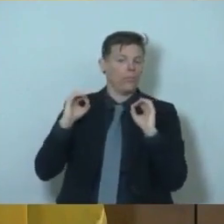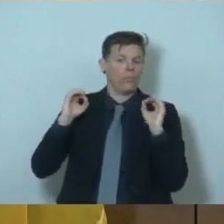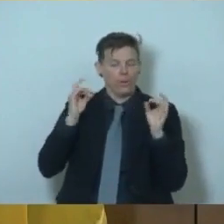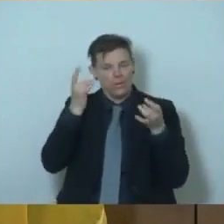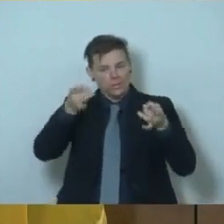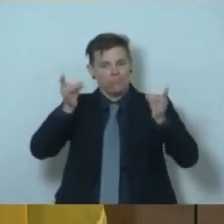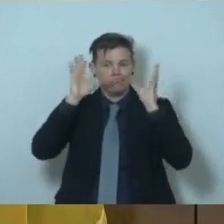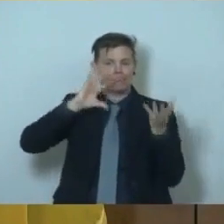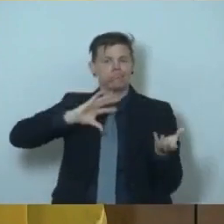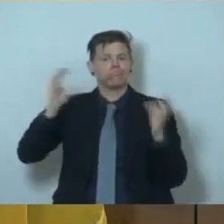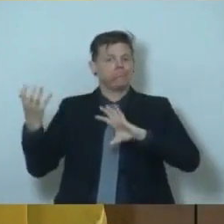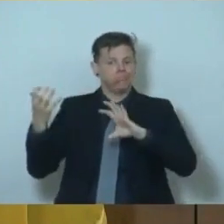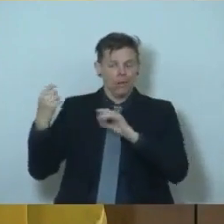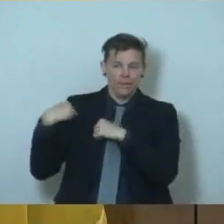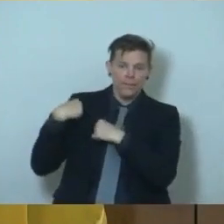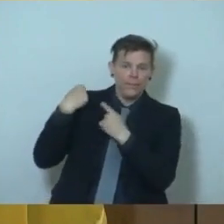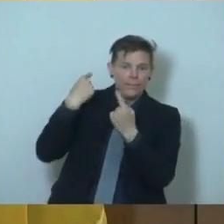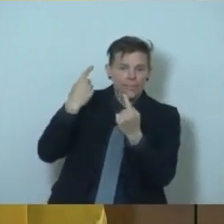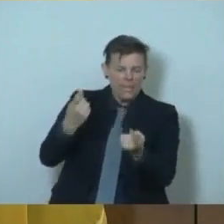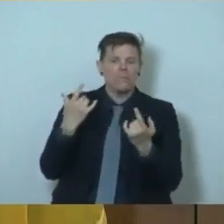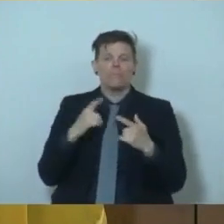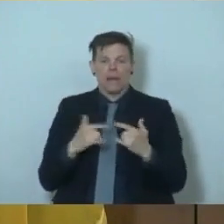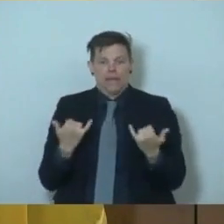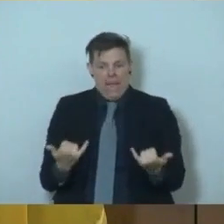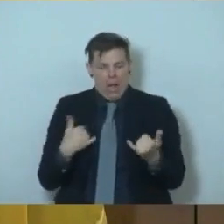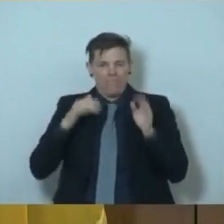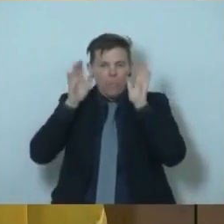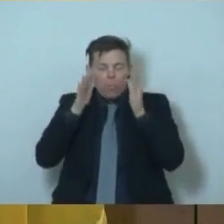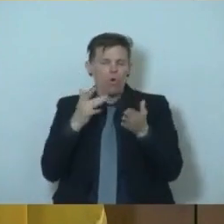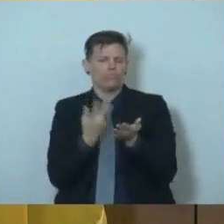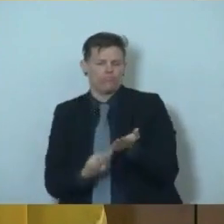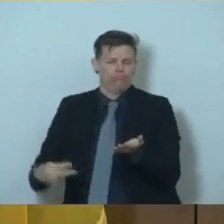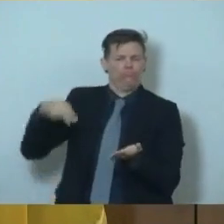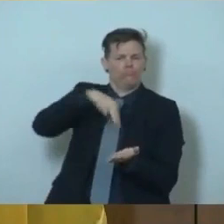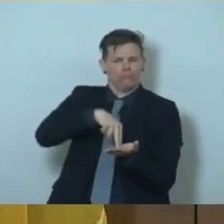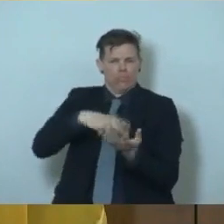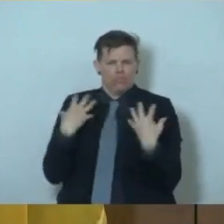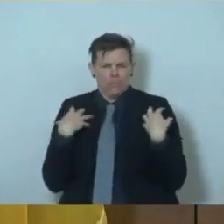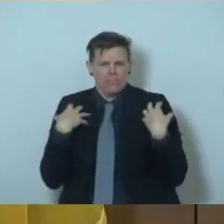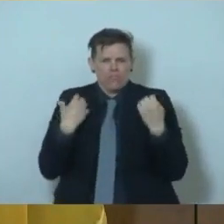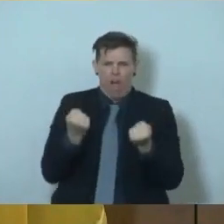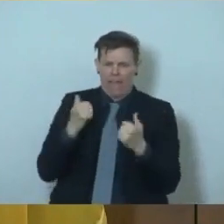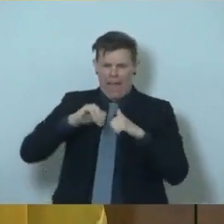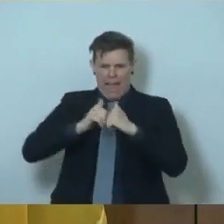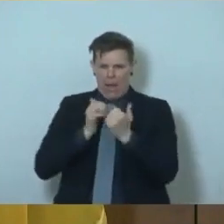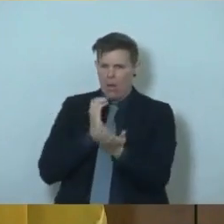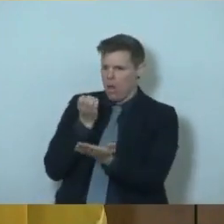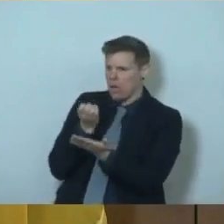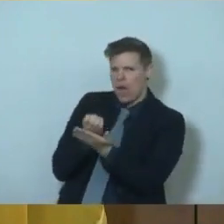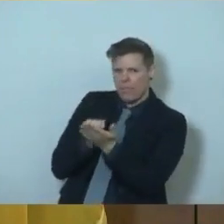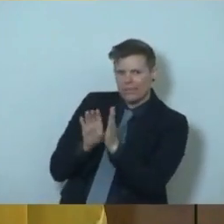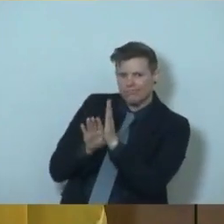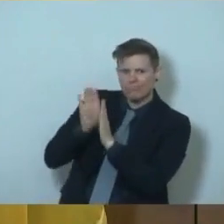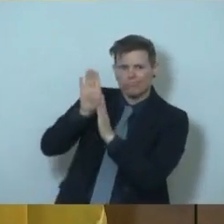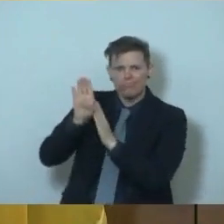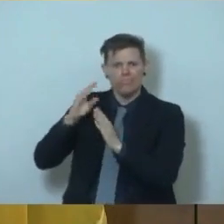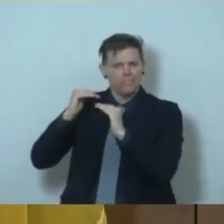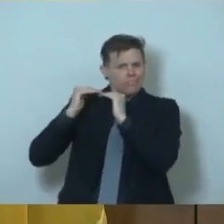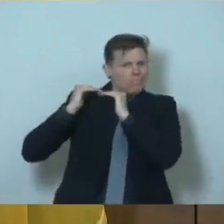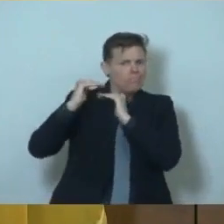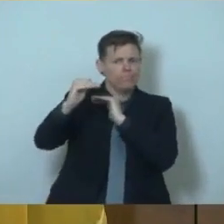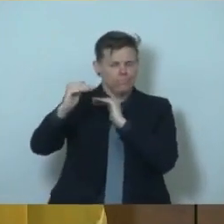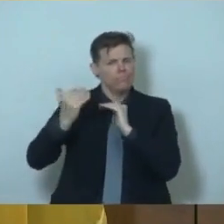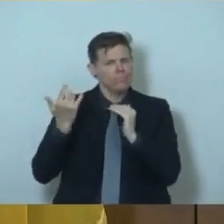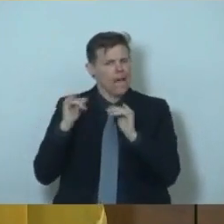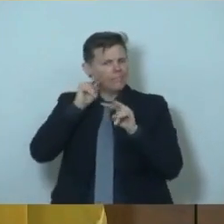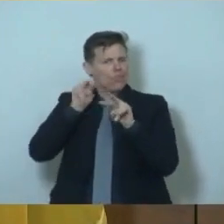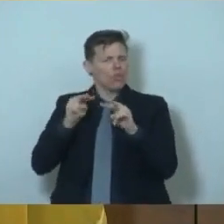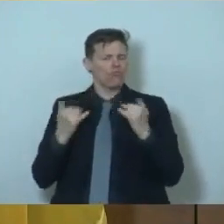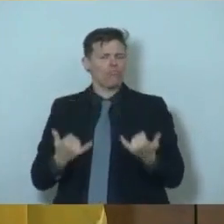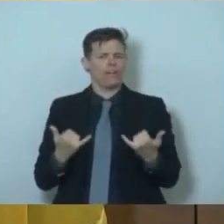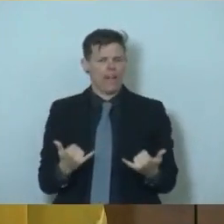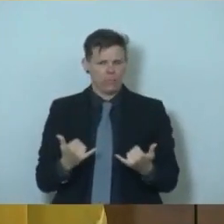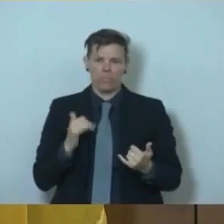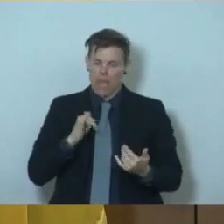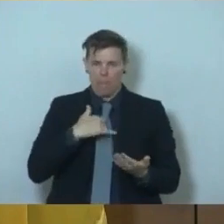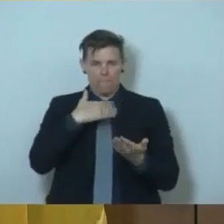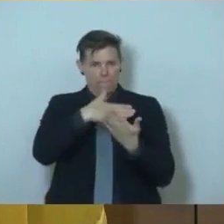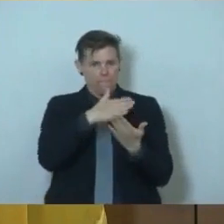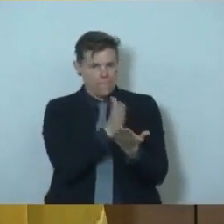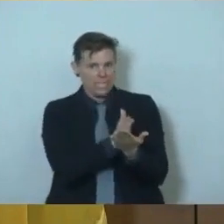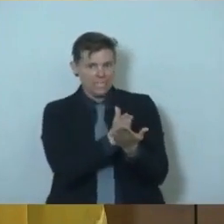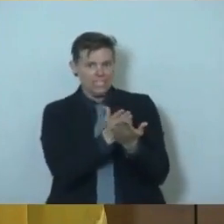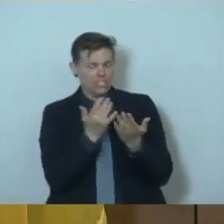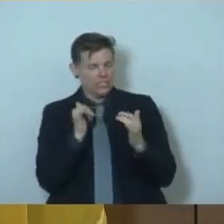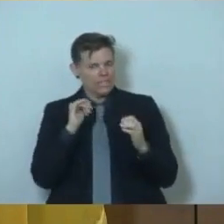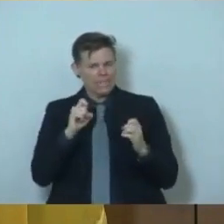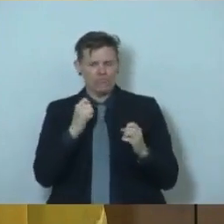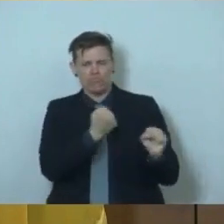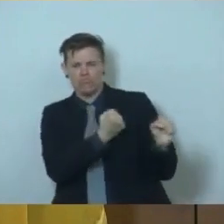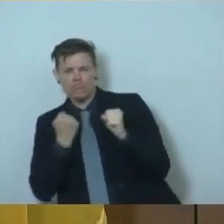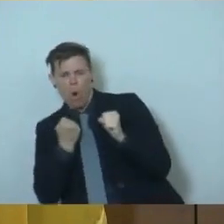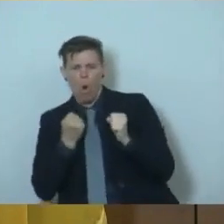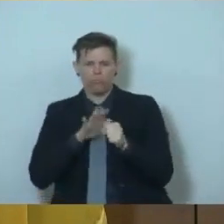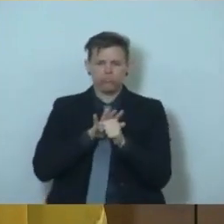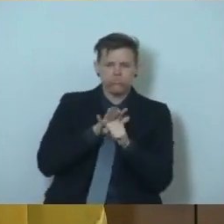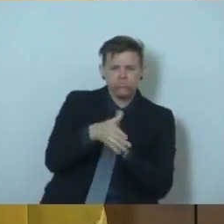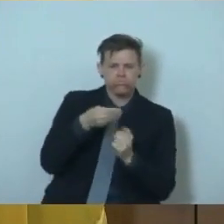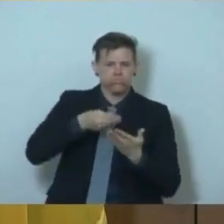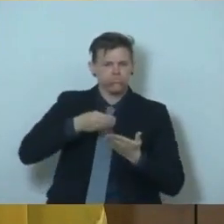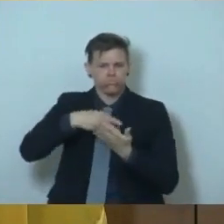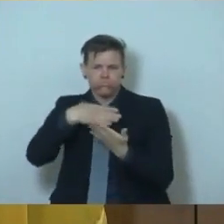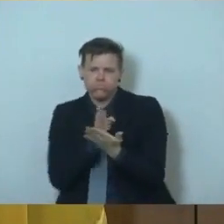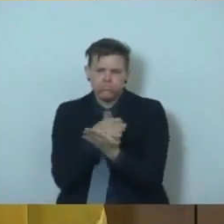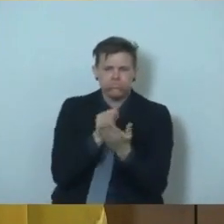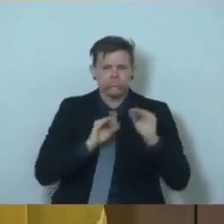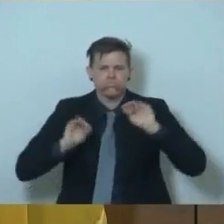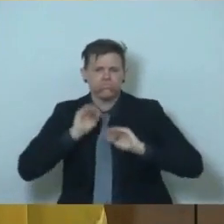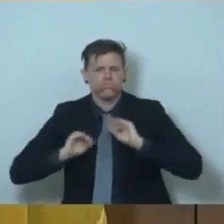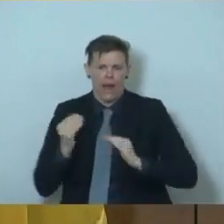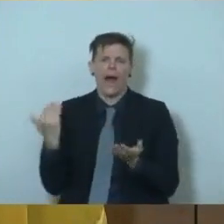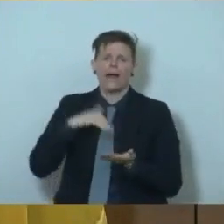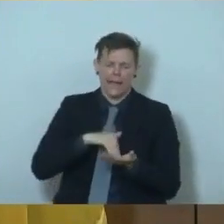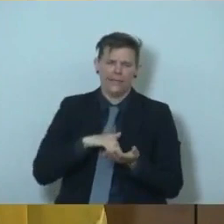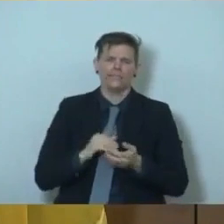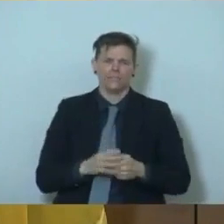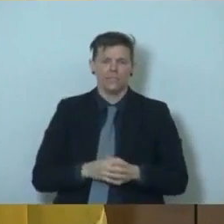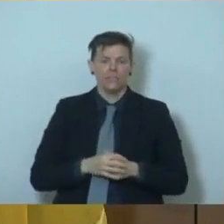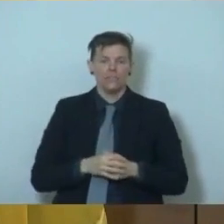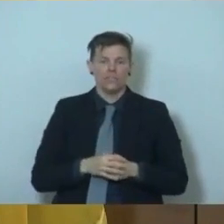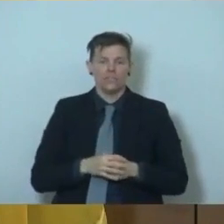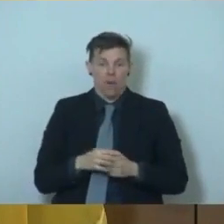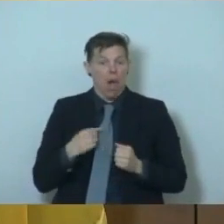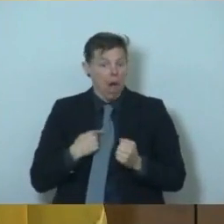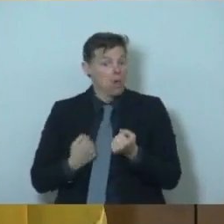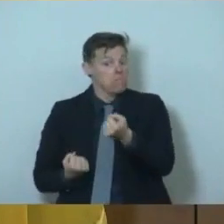WE HED TO DO EVERYTHING WE HAVE IN OUR POWER TO MAKE US AS WHOLE AGAIN BECAUSE IT WILL TAKE SOME TIME WE ASKED THAT I FAVOR THAT.